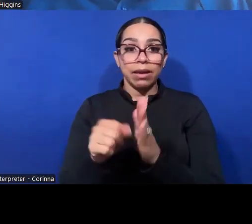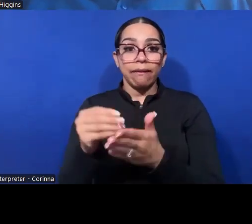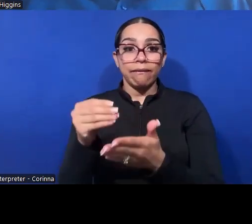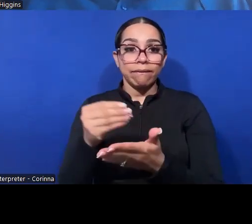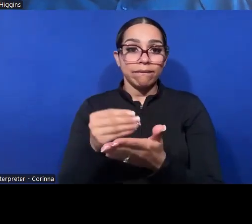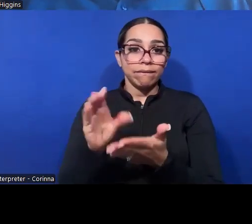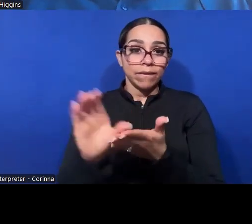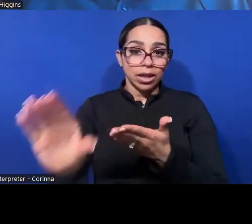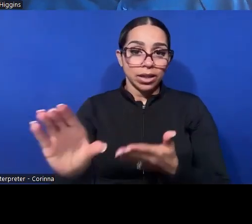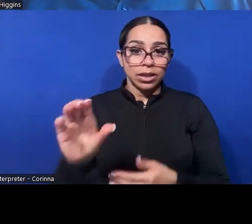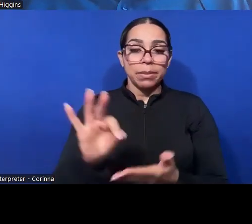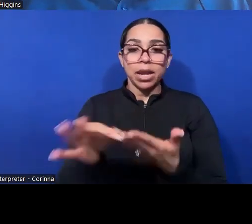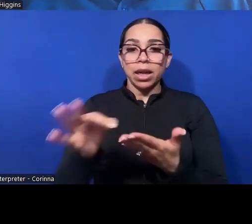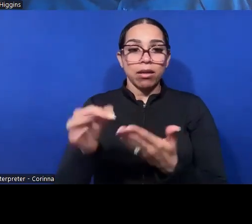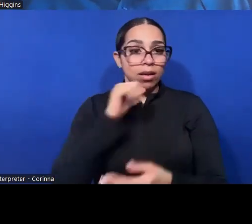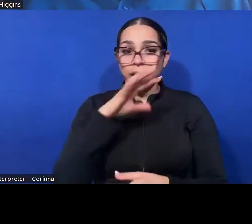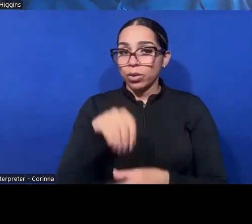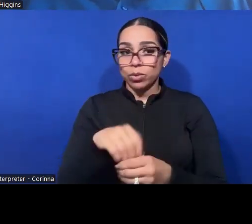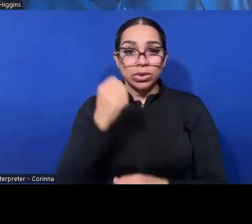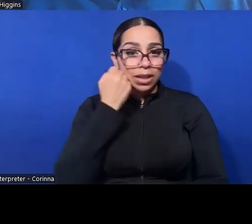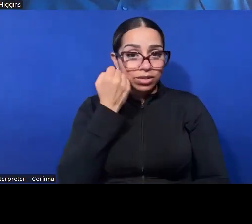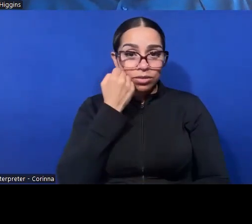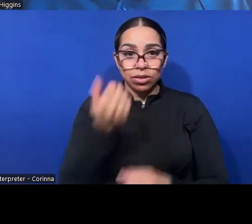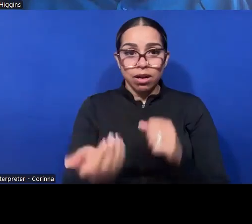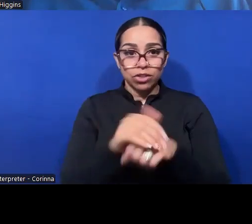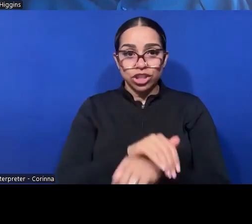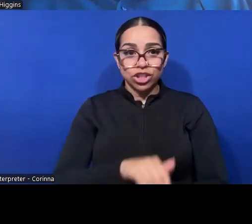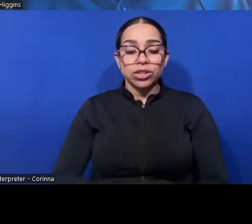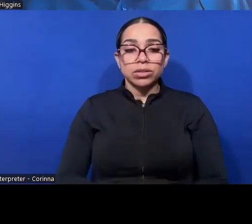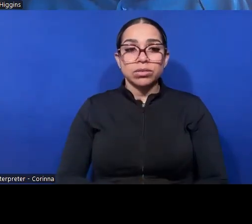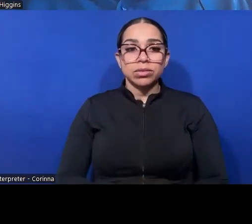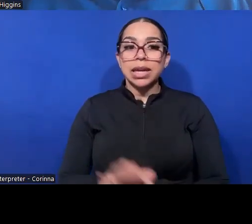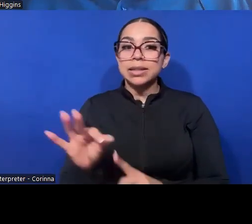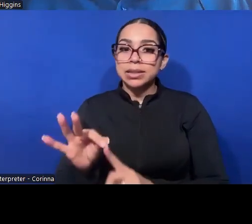which will not include dental coverage except for,